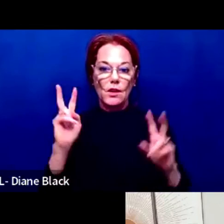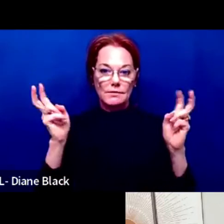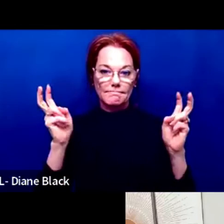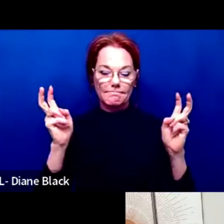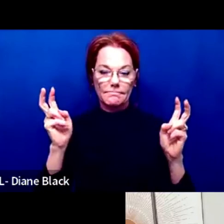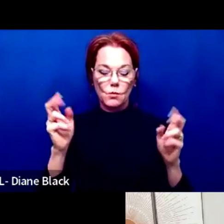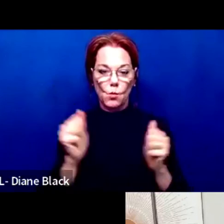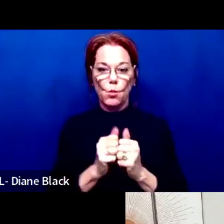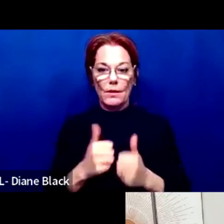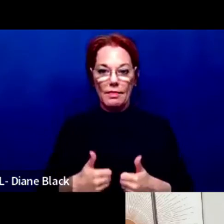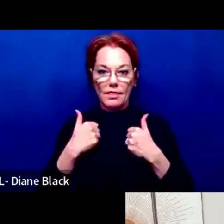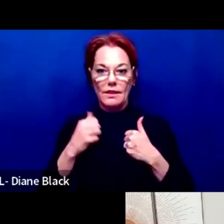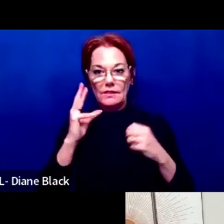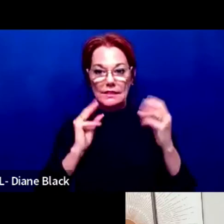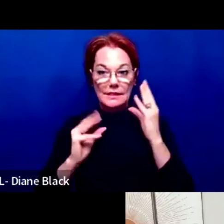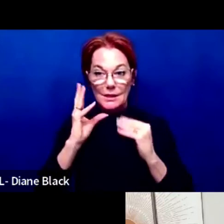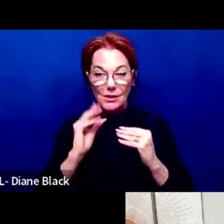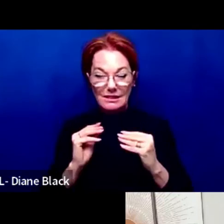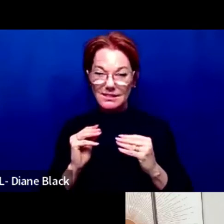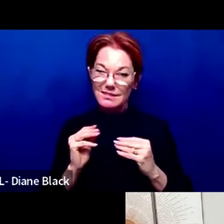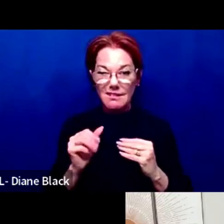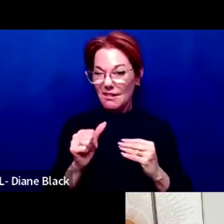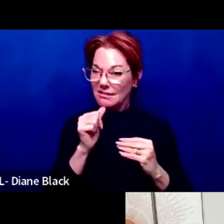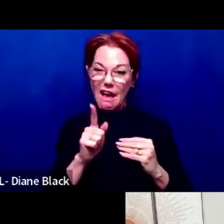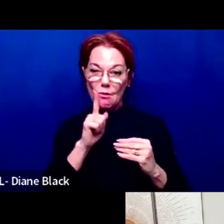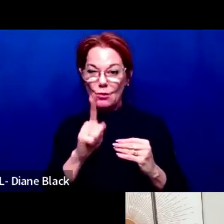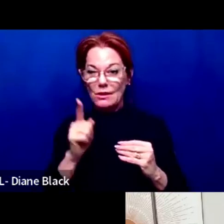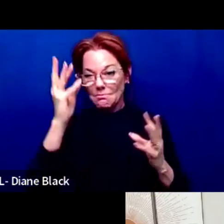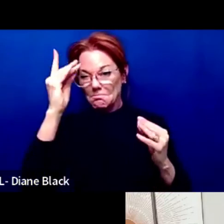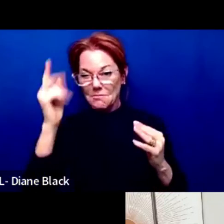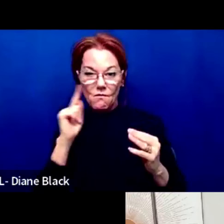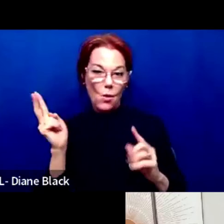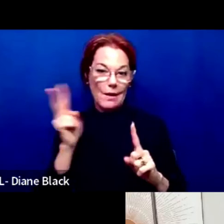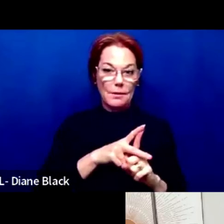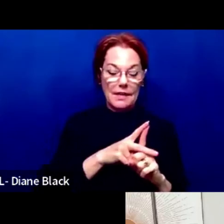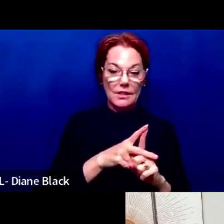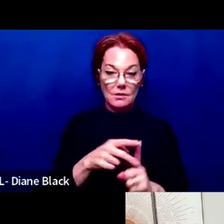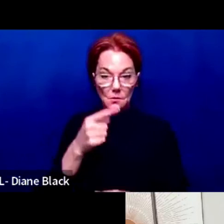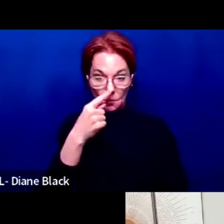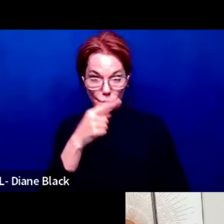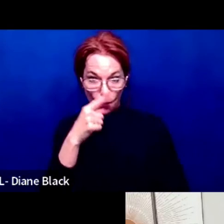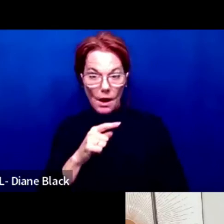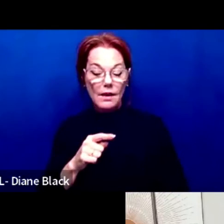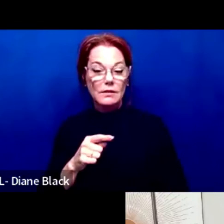really taken into consideration and use for implementation. And so if you could kind of speak to your experience so far with the